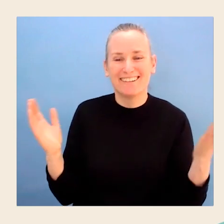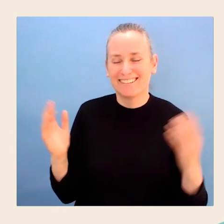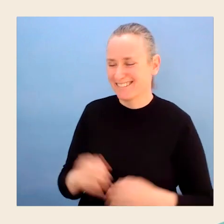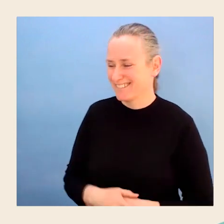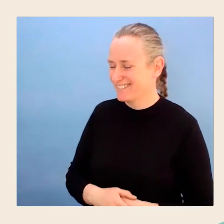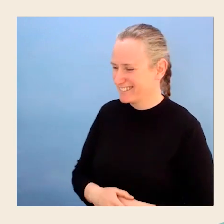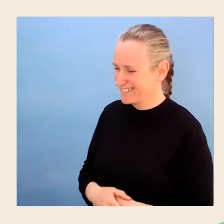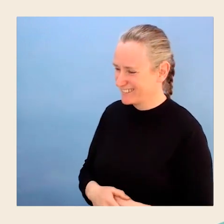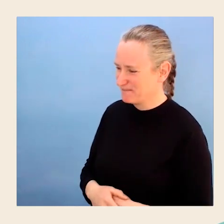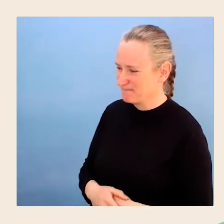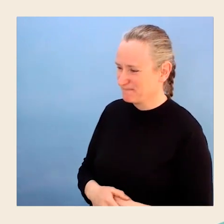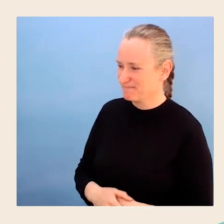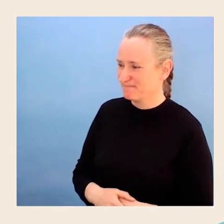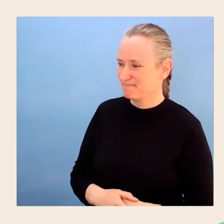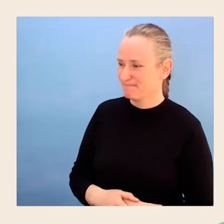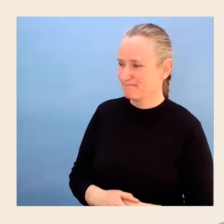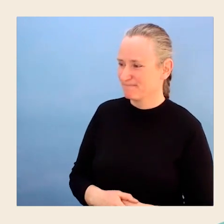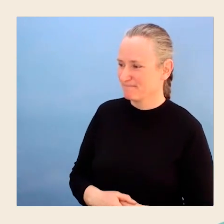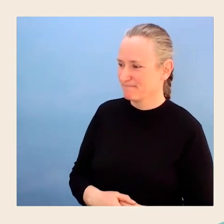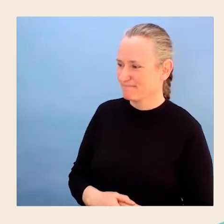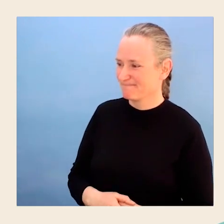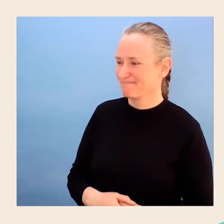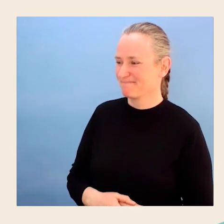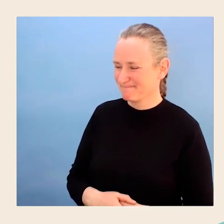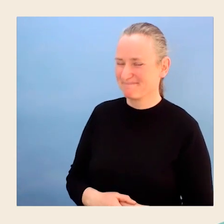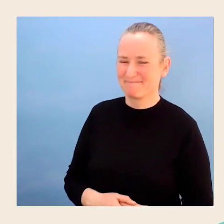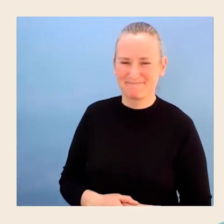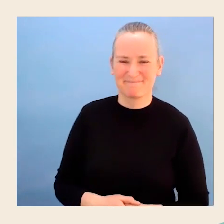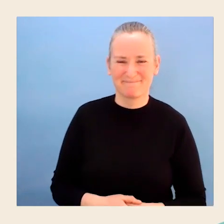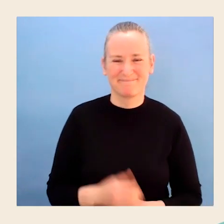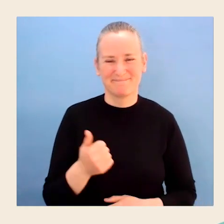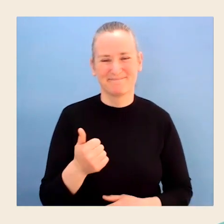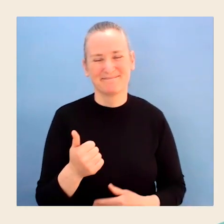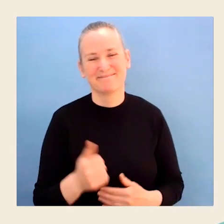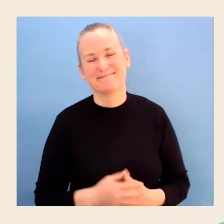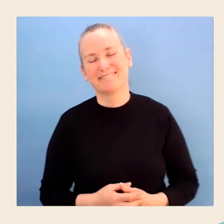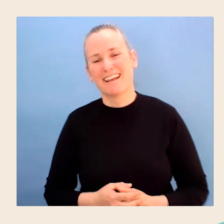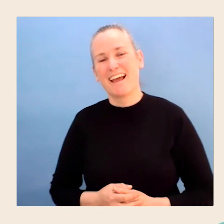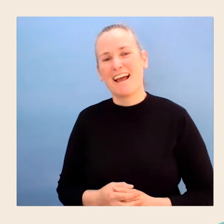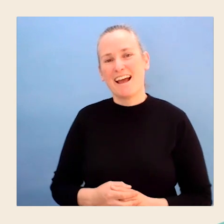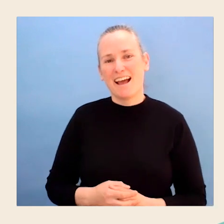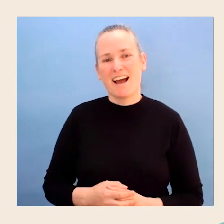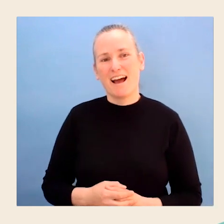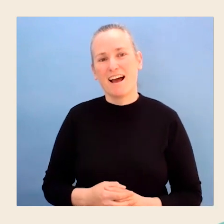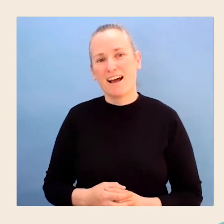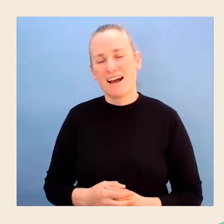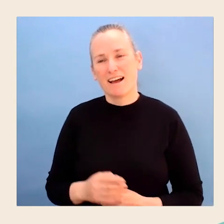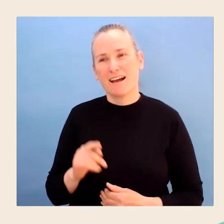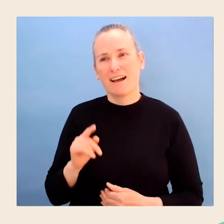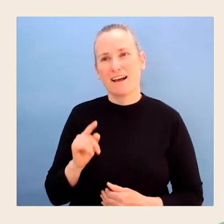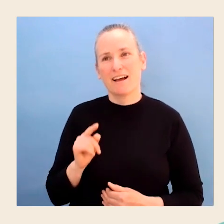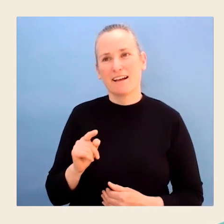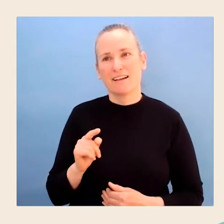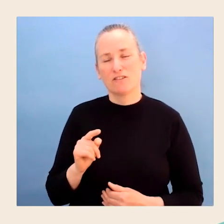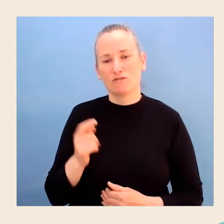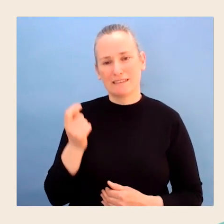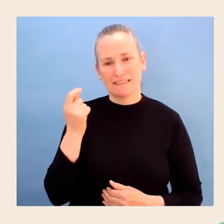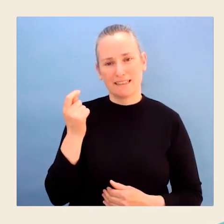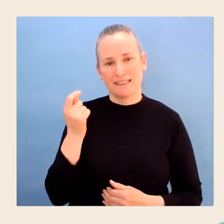Thank you for that. I guess, on that, something that I came across recently, it was a note at the beginning of a collection of essays